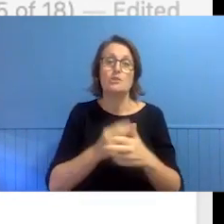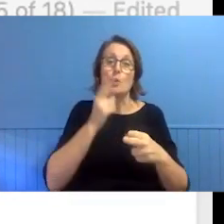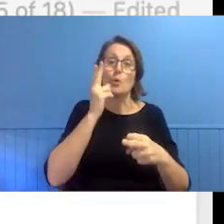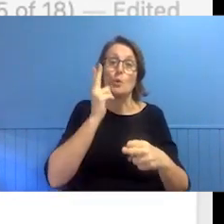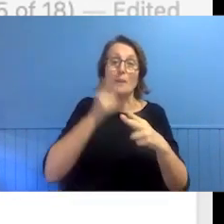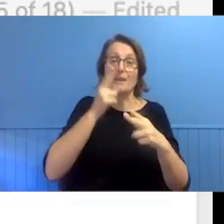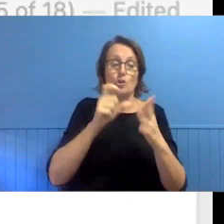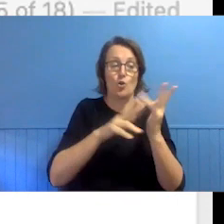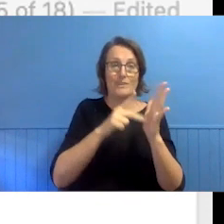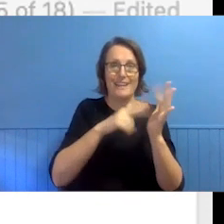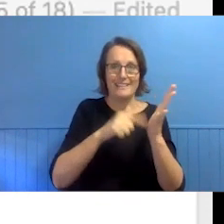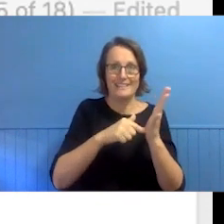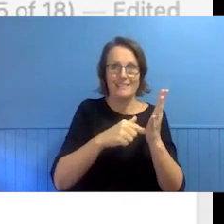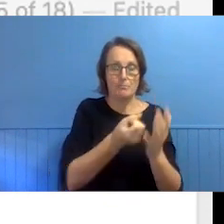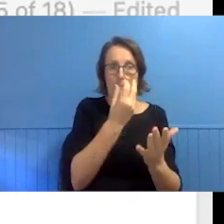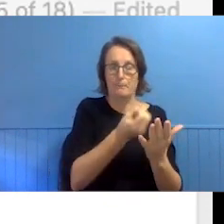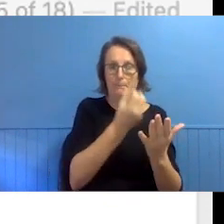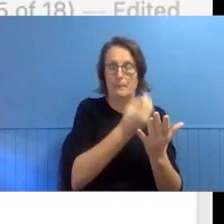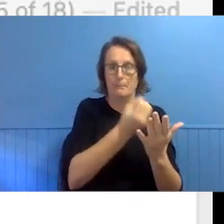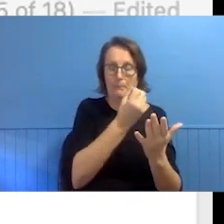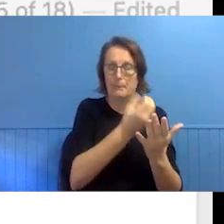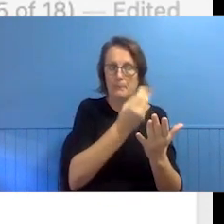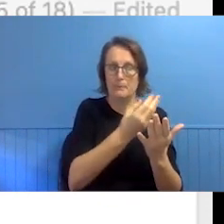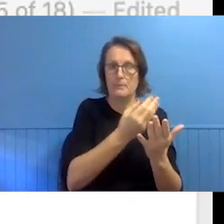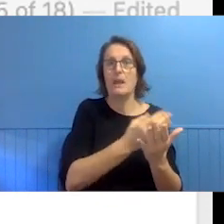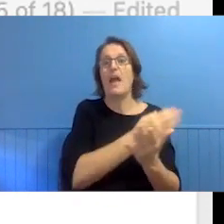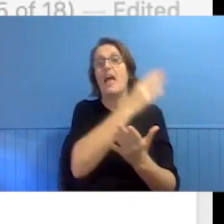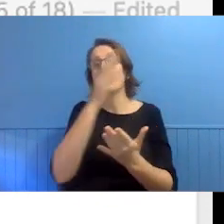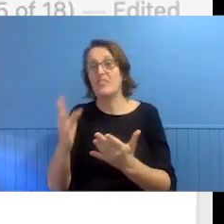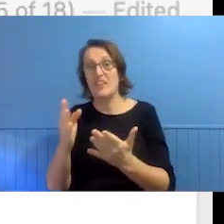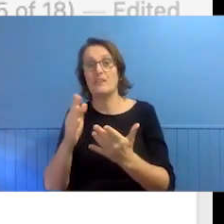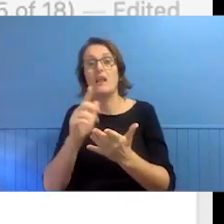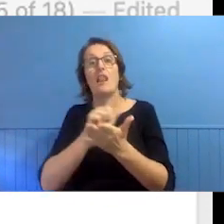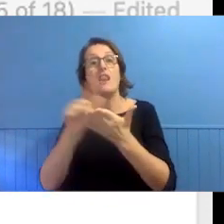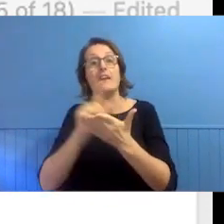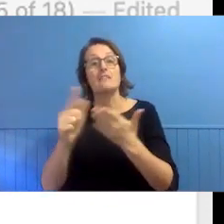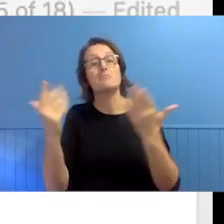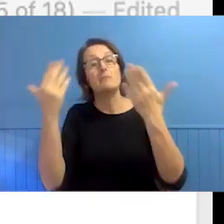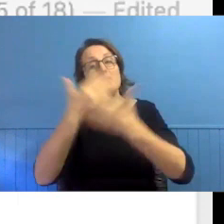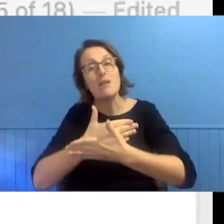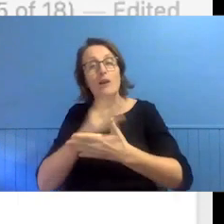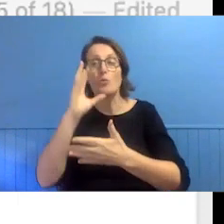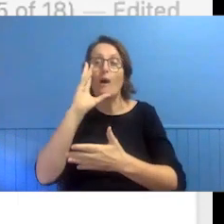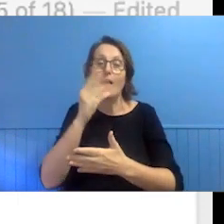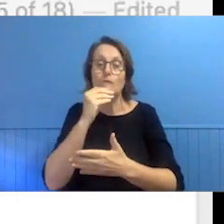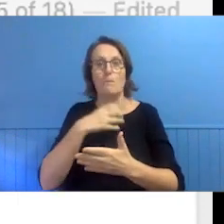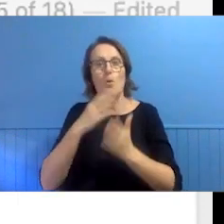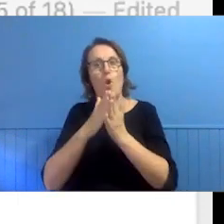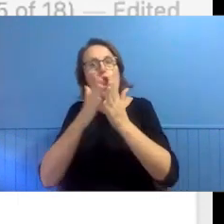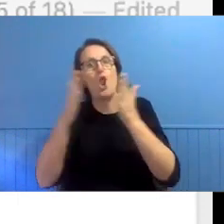throughout the day and deliberate and longer in the day when there's more time. That's one of the patterns we're seeing on Facebook.